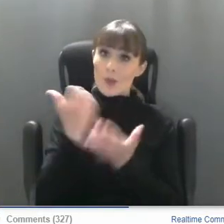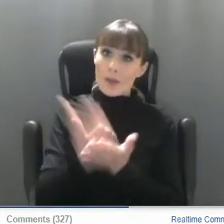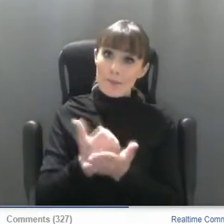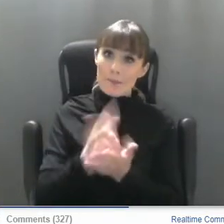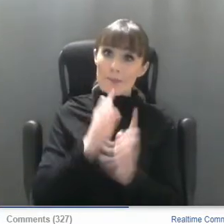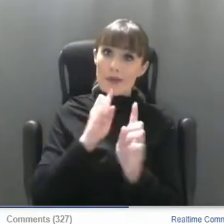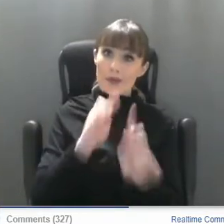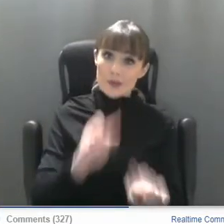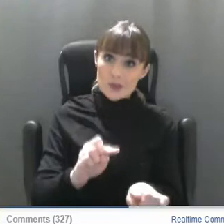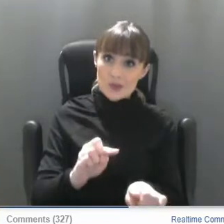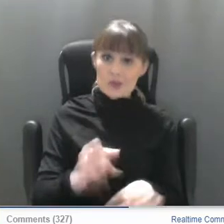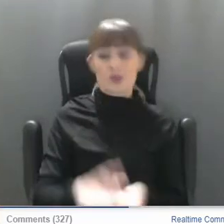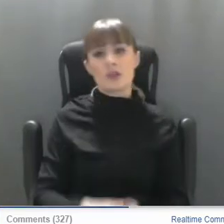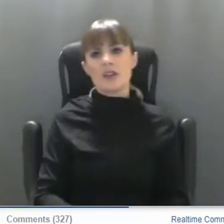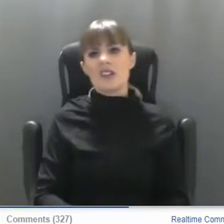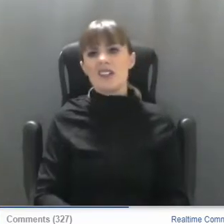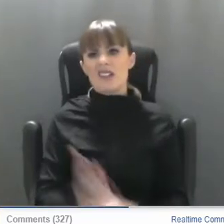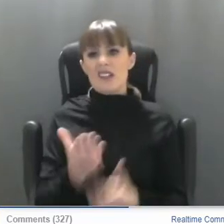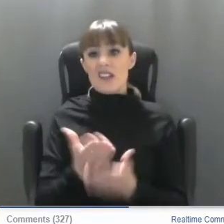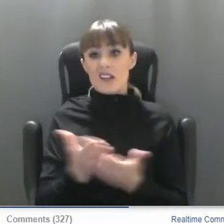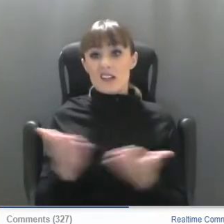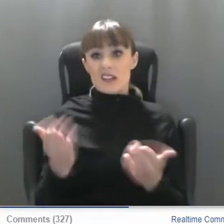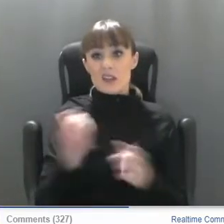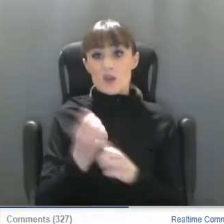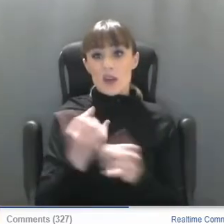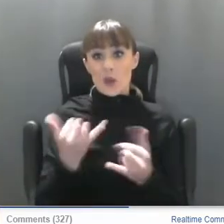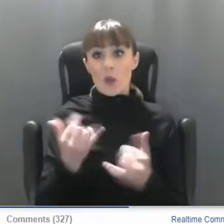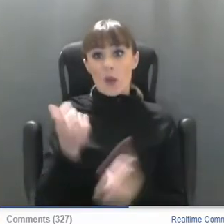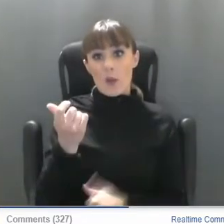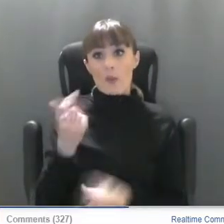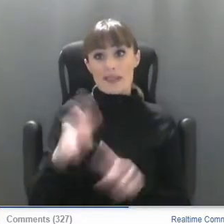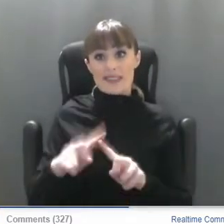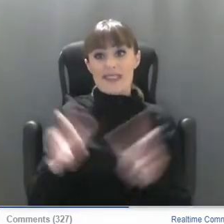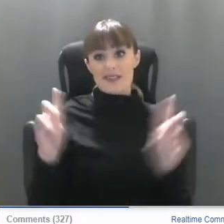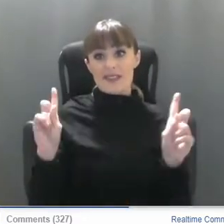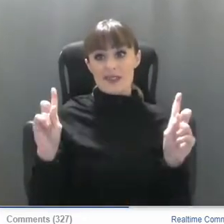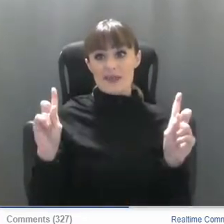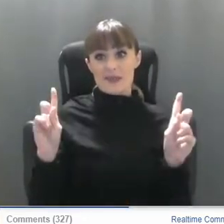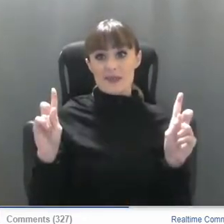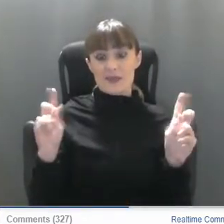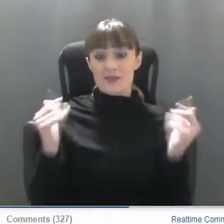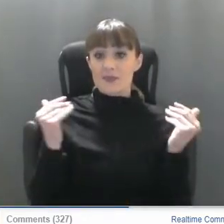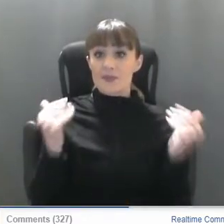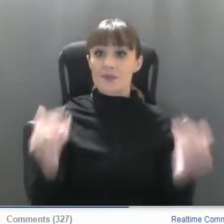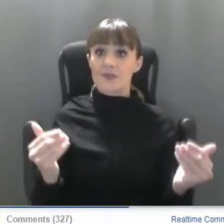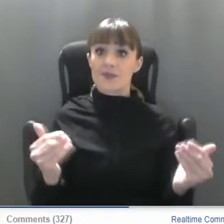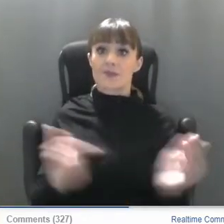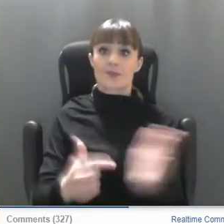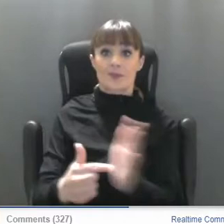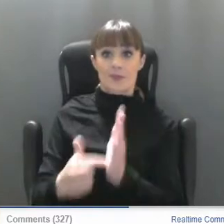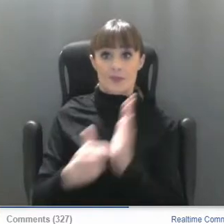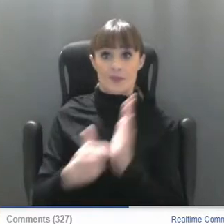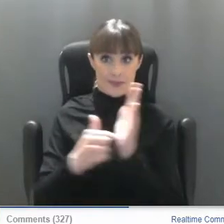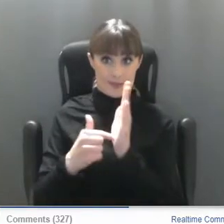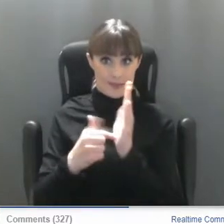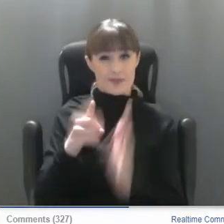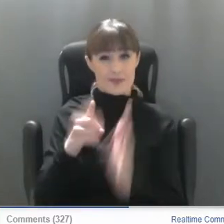different at the zoo right now. ,So let's go for a walk. Shall we? So first of all, this is a spot you guys know well. This is the entrance to the zoo.